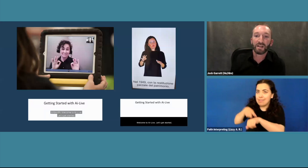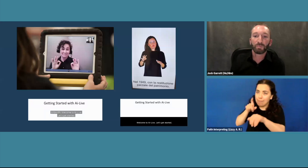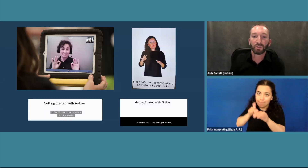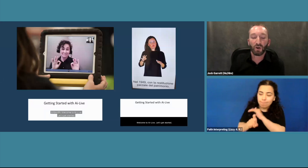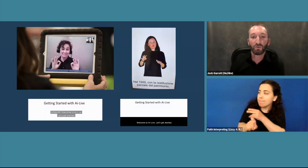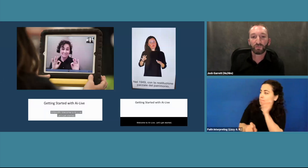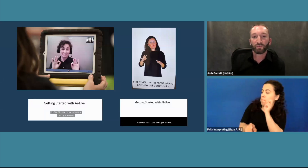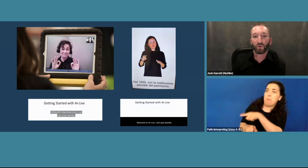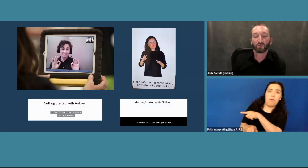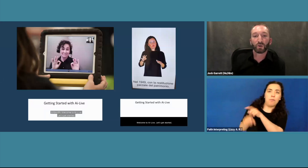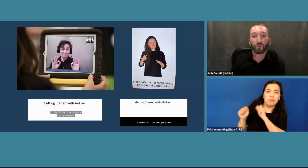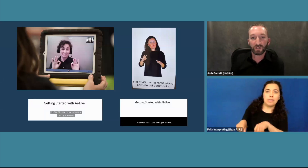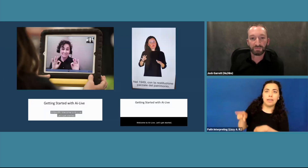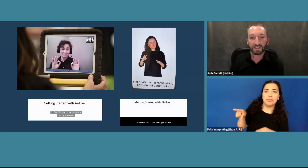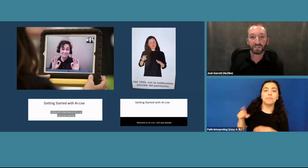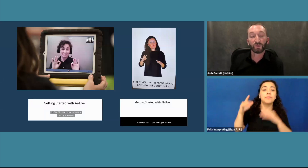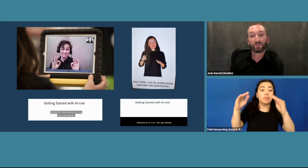Down below, for recorded pieces.